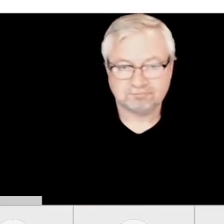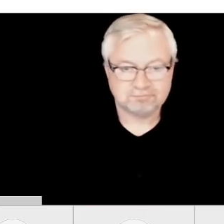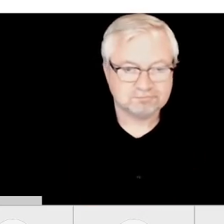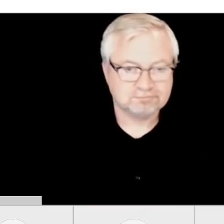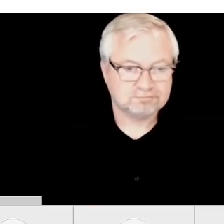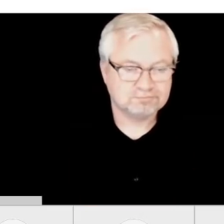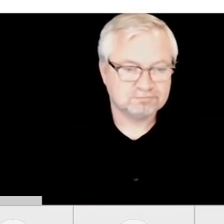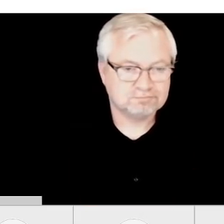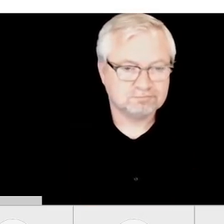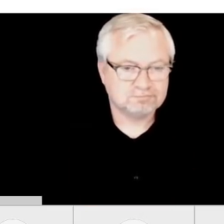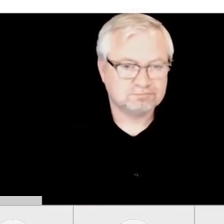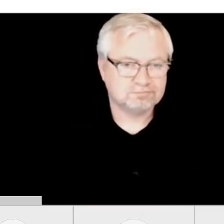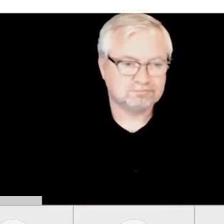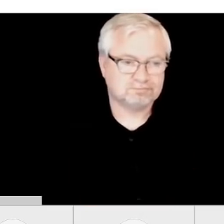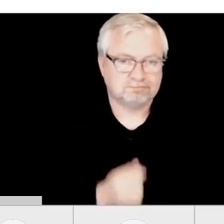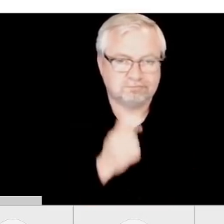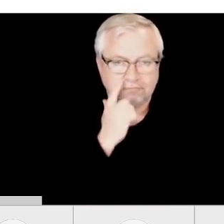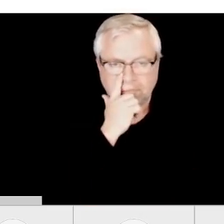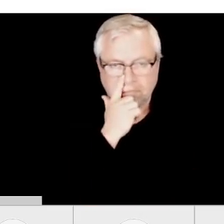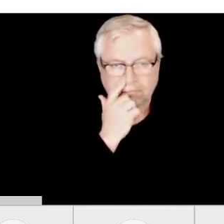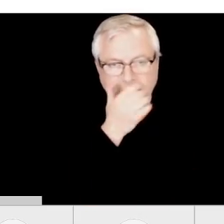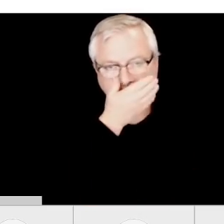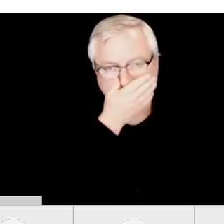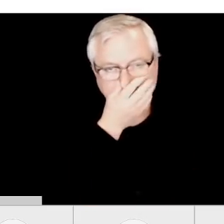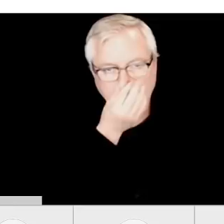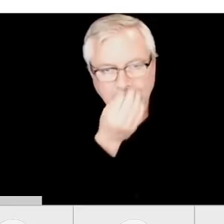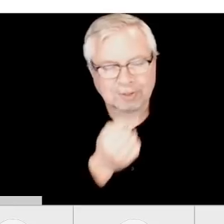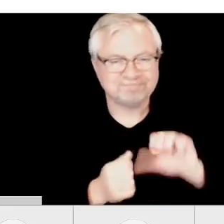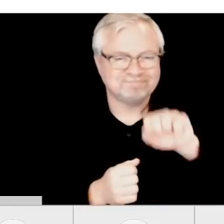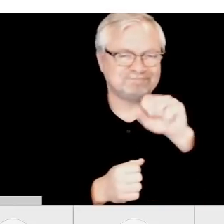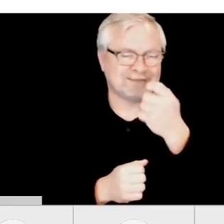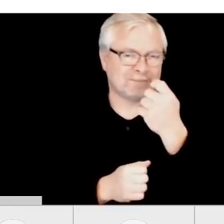It's a little complicated.